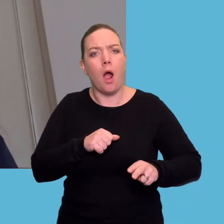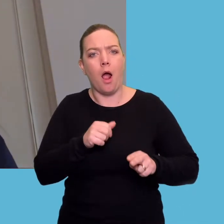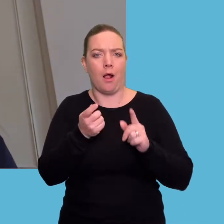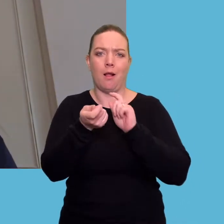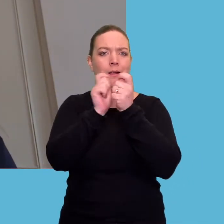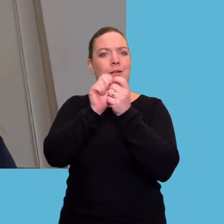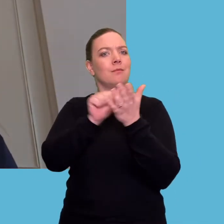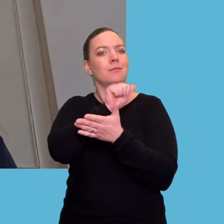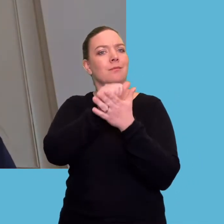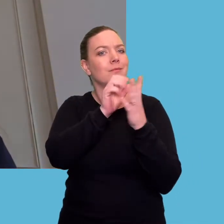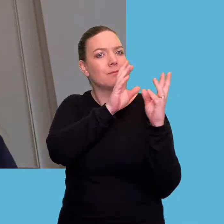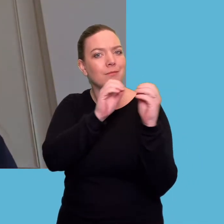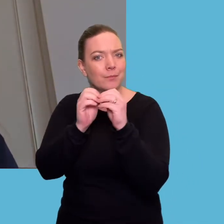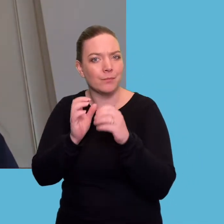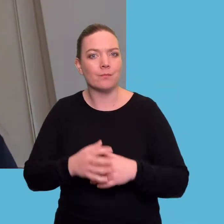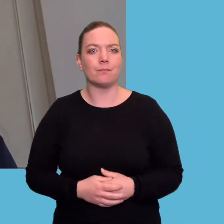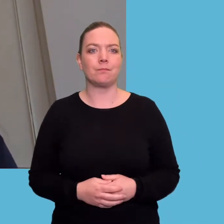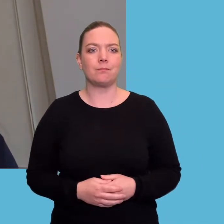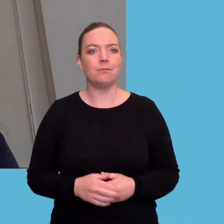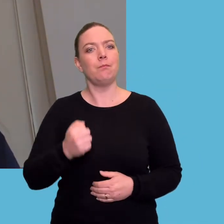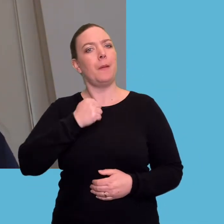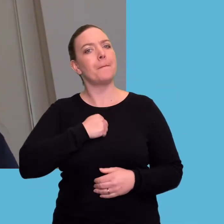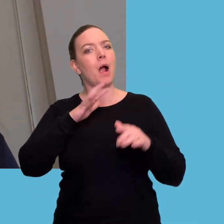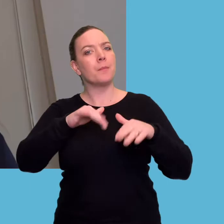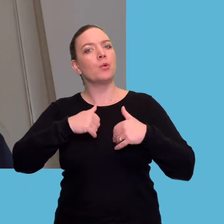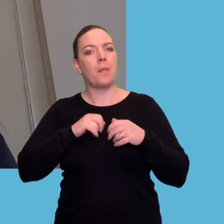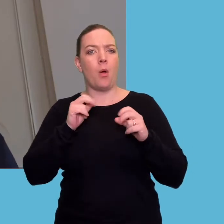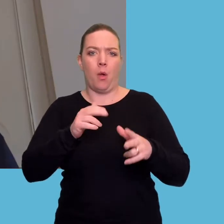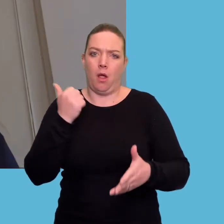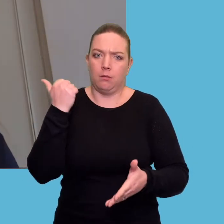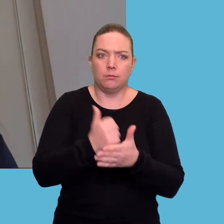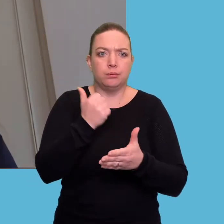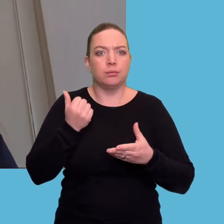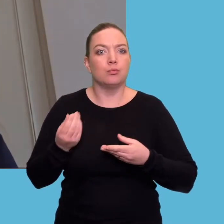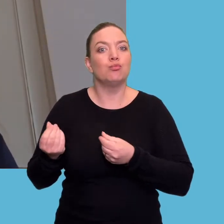My Computer, My Way is a great resource with step by step guidance for how to set up your